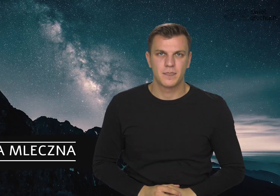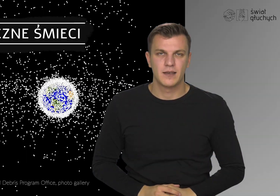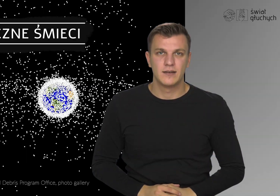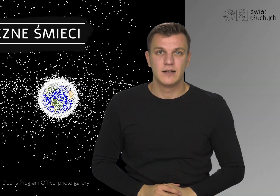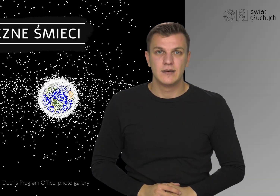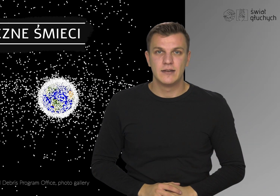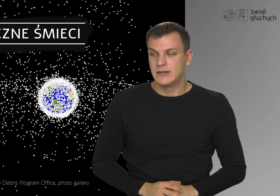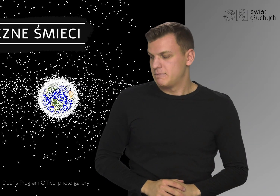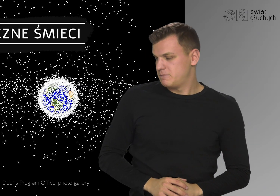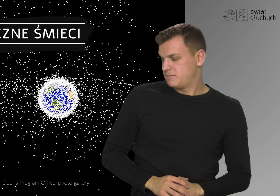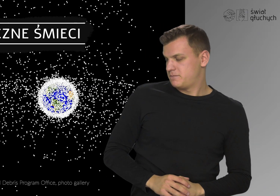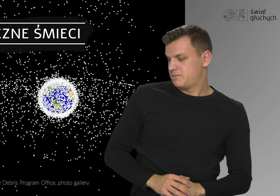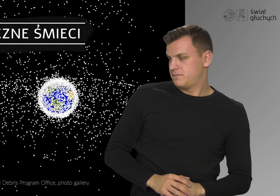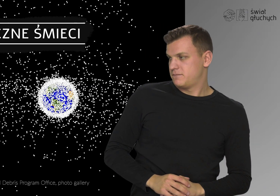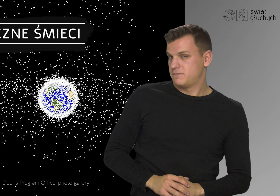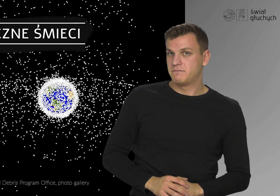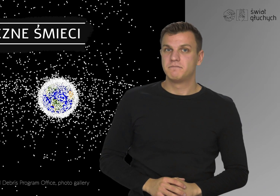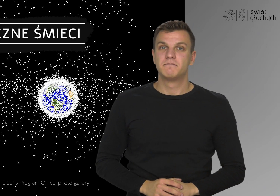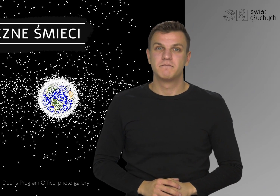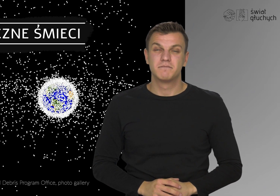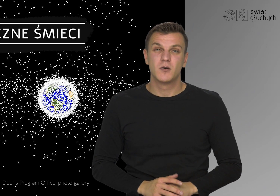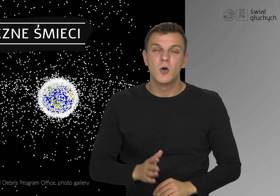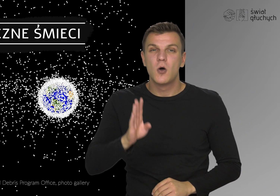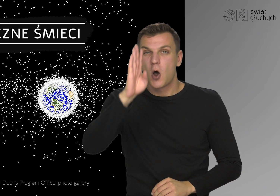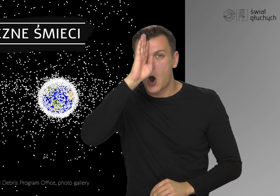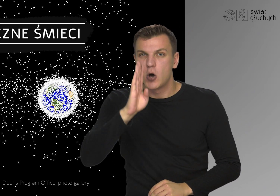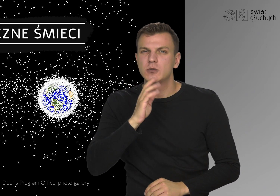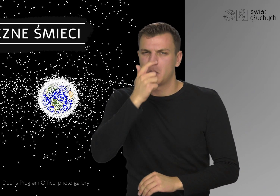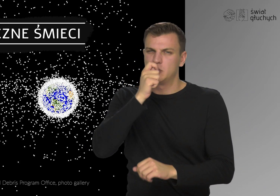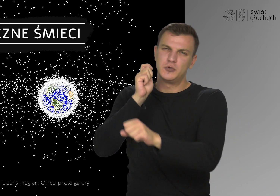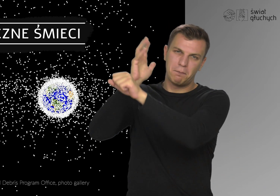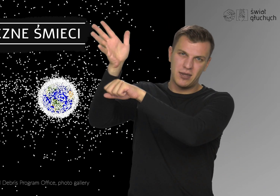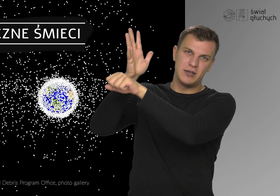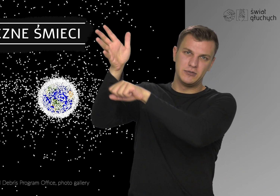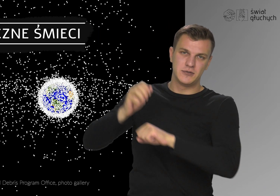SPACE DEBRIS. SPACE TRASH (left there).